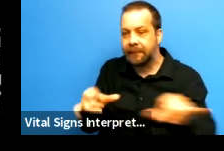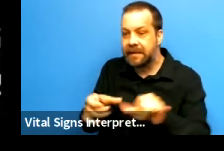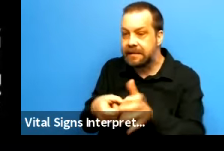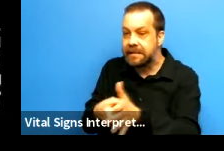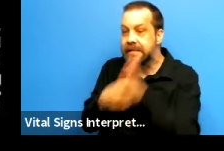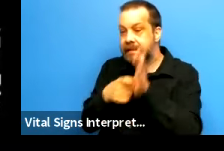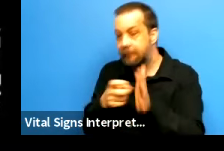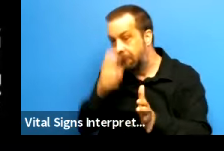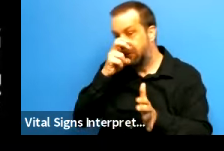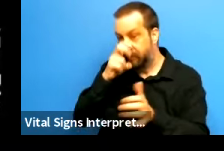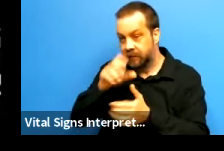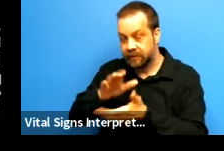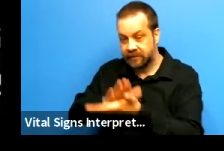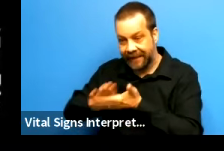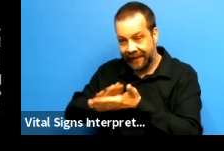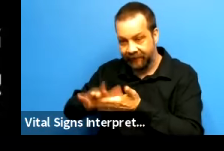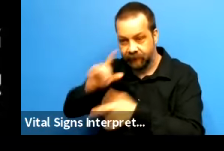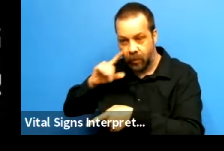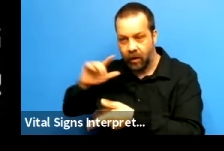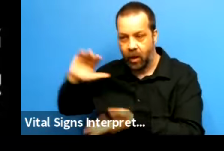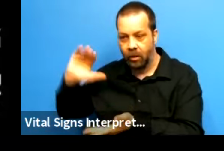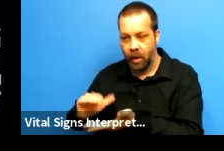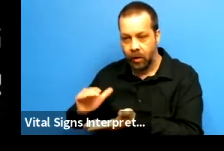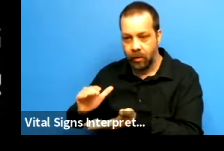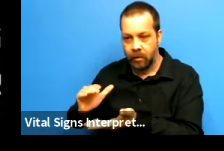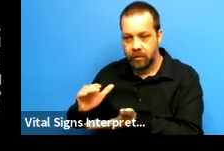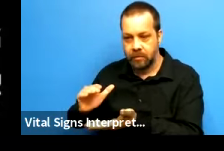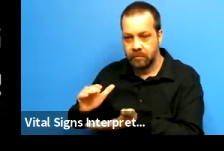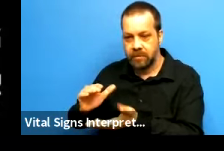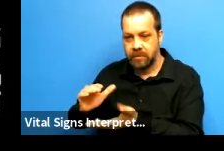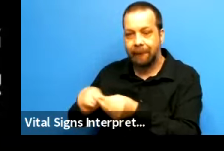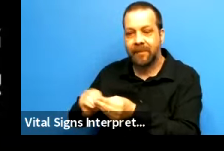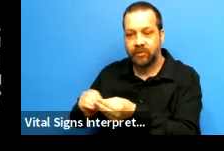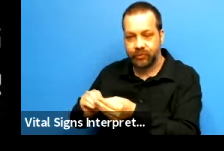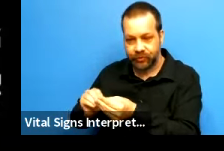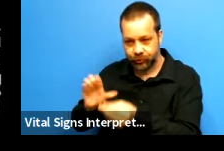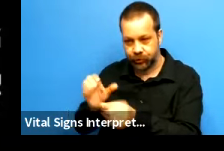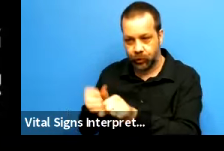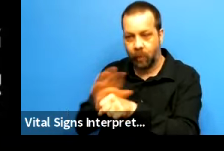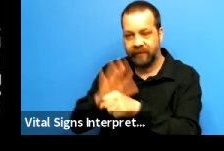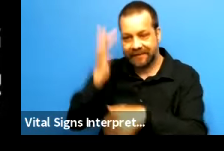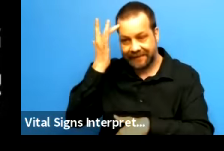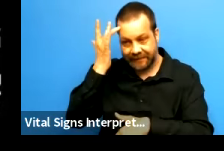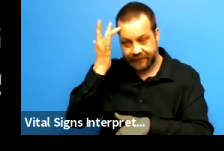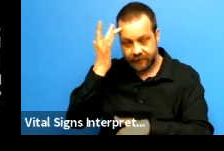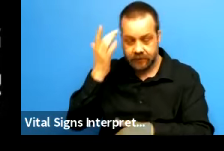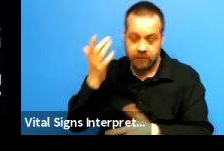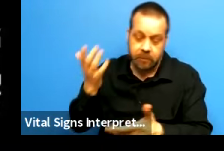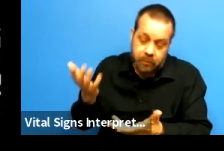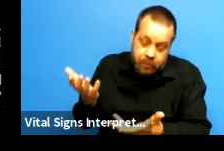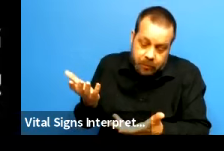to do some of the things where they are higher. Does the business or organization